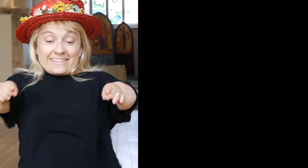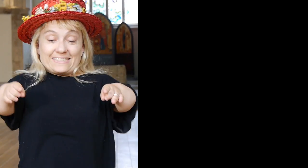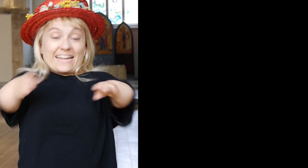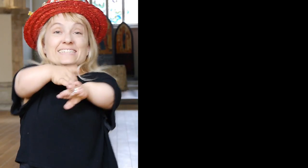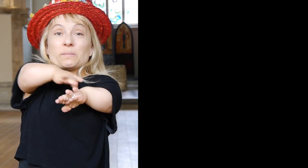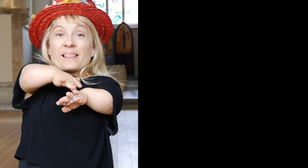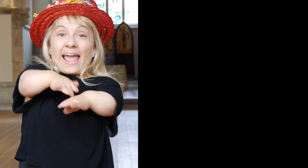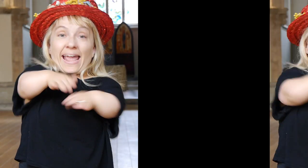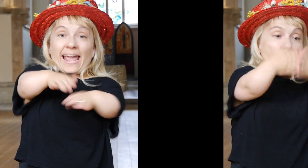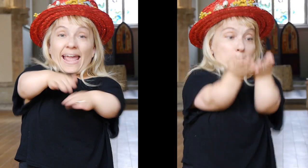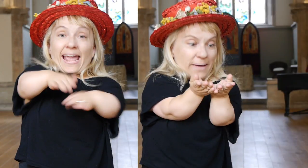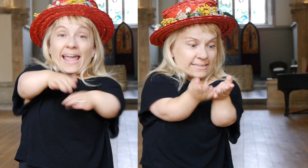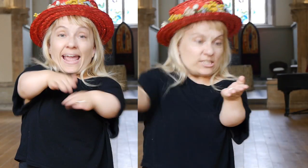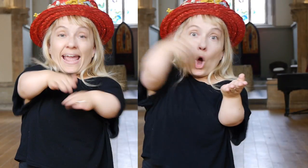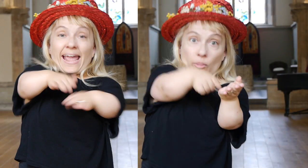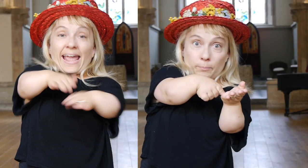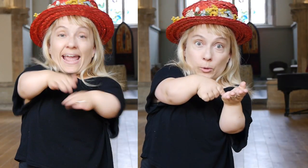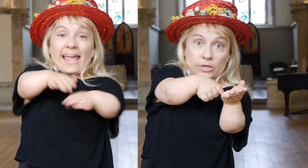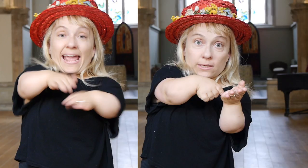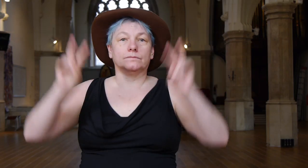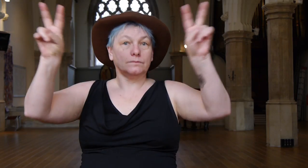This is the play, based on the book